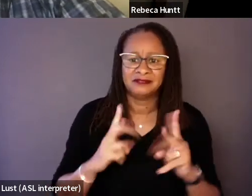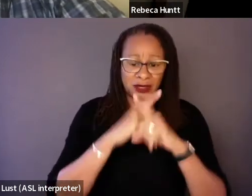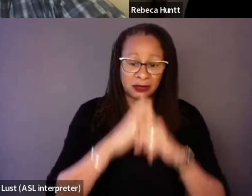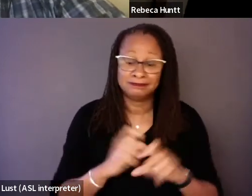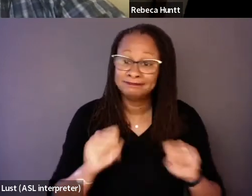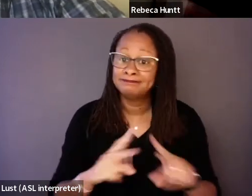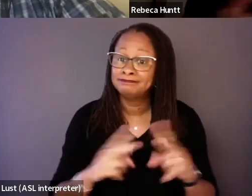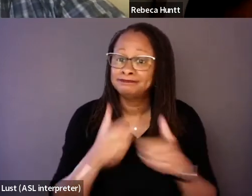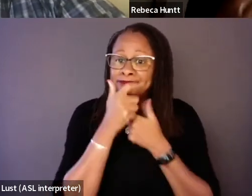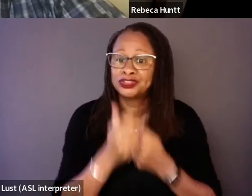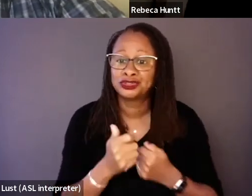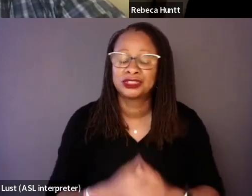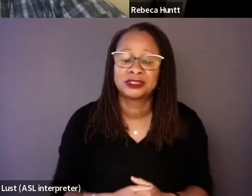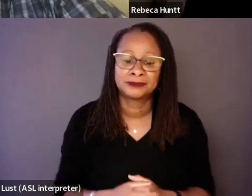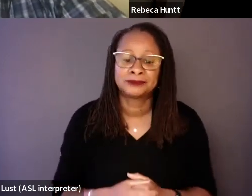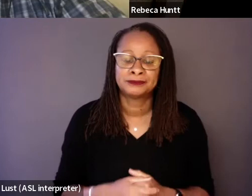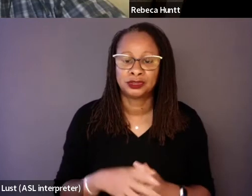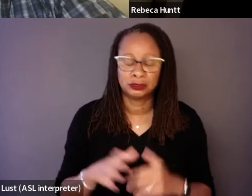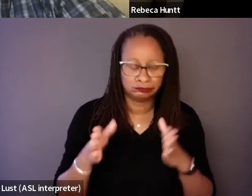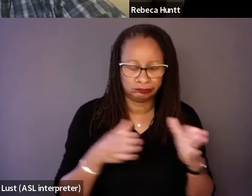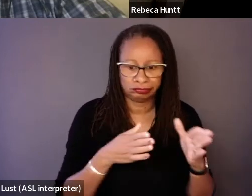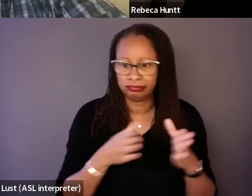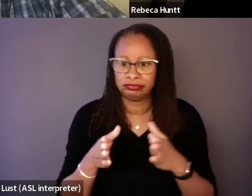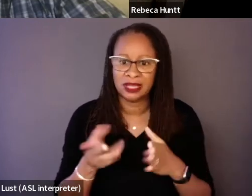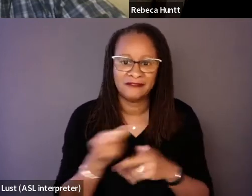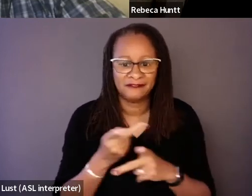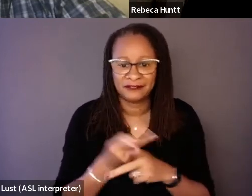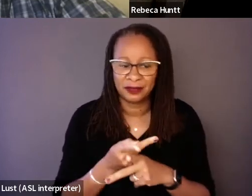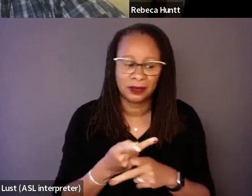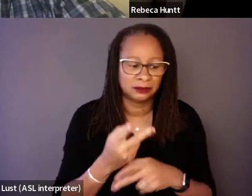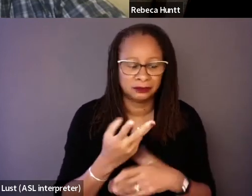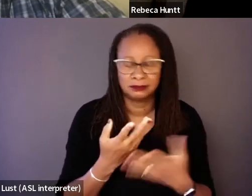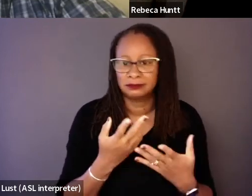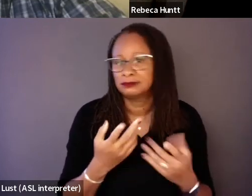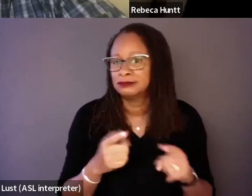So it's interesting to have to sort of navigate a couple of those sides, specifically director and